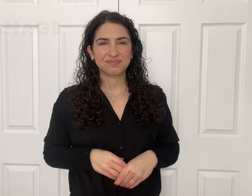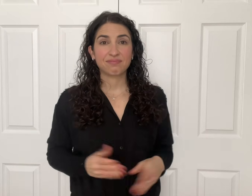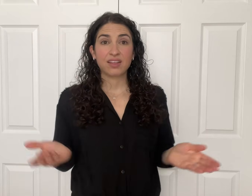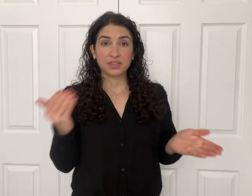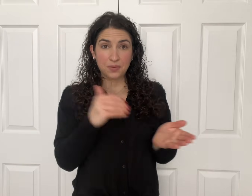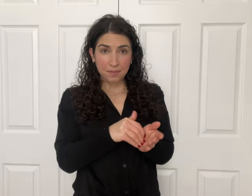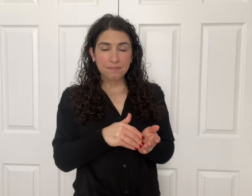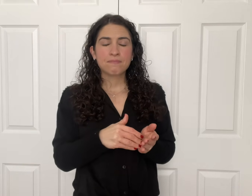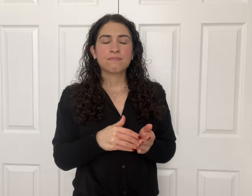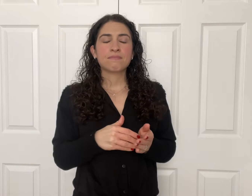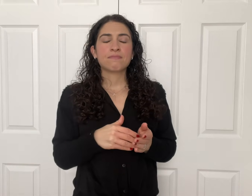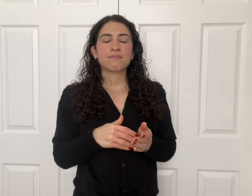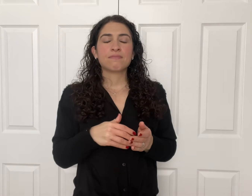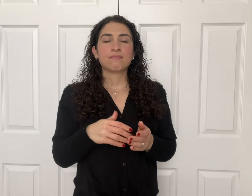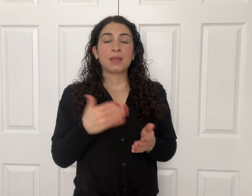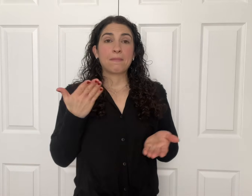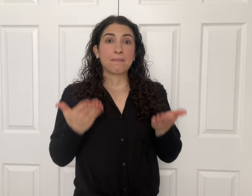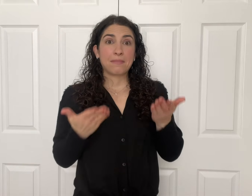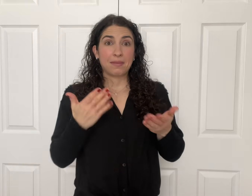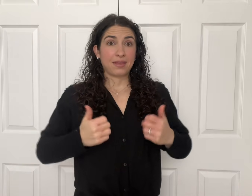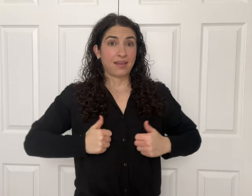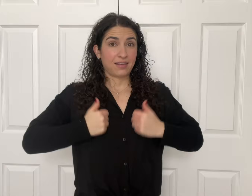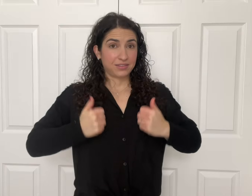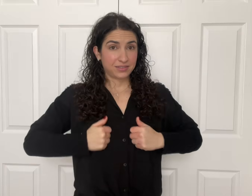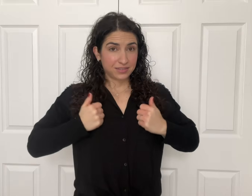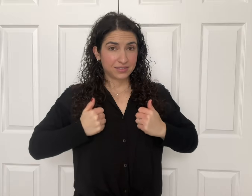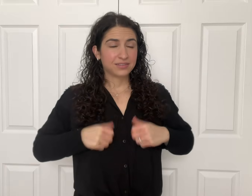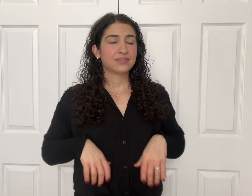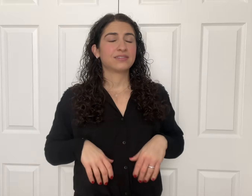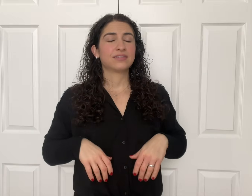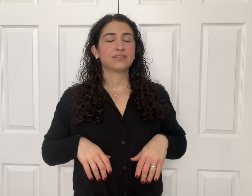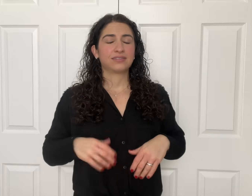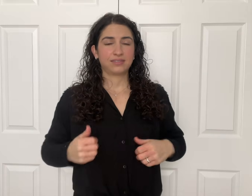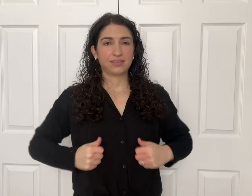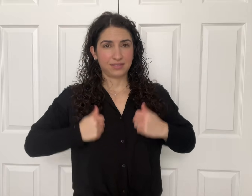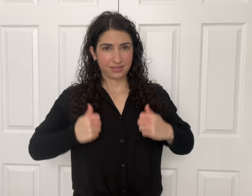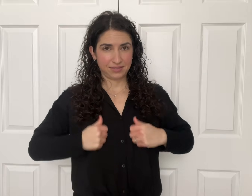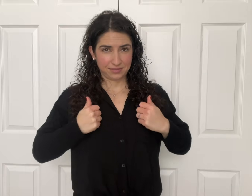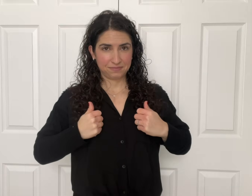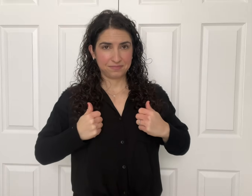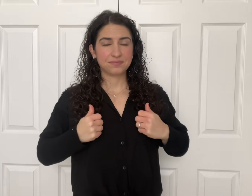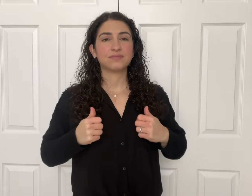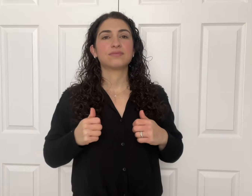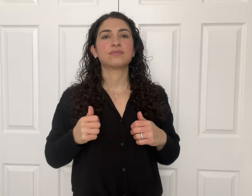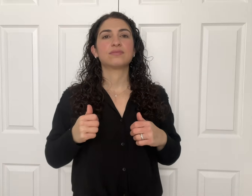Again: Maybe address where you live,